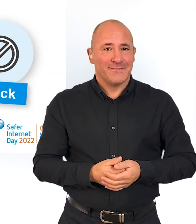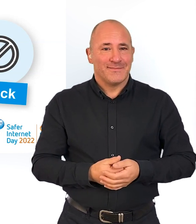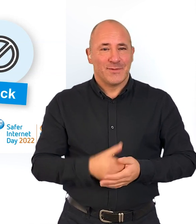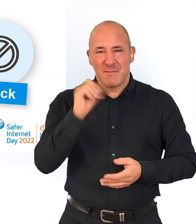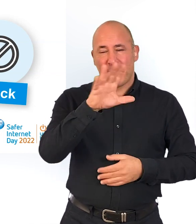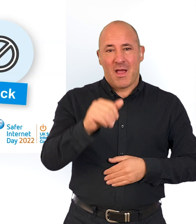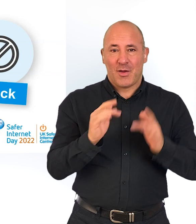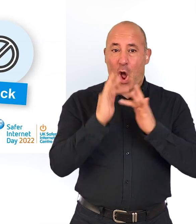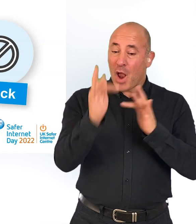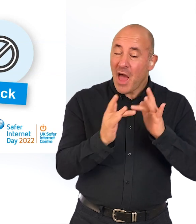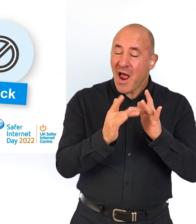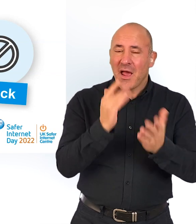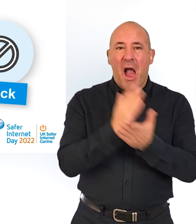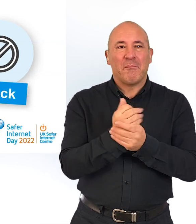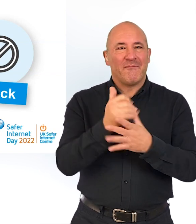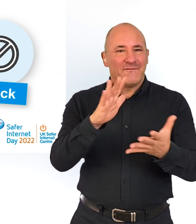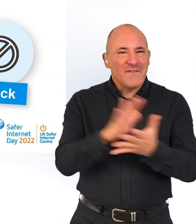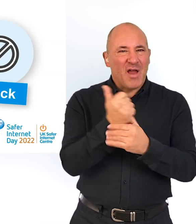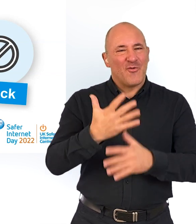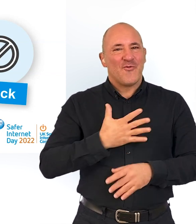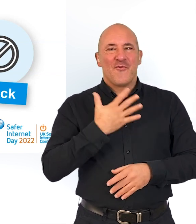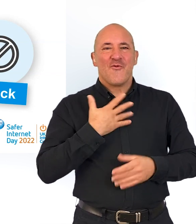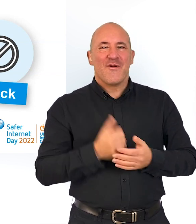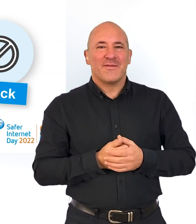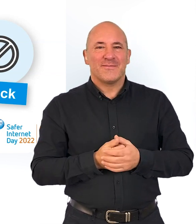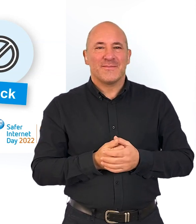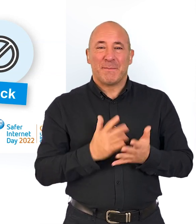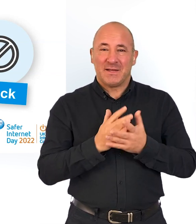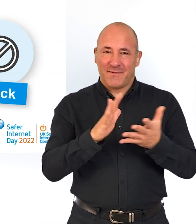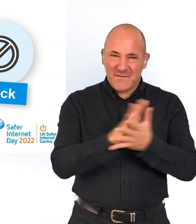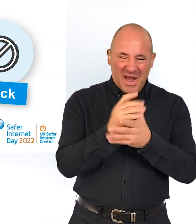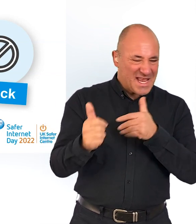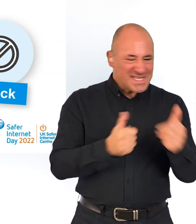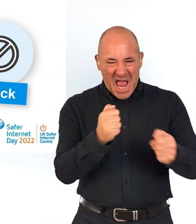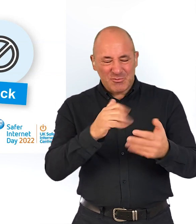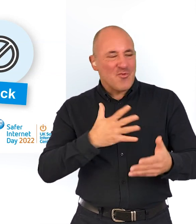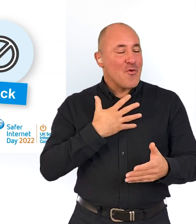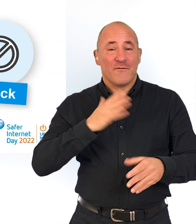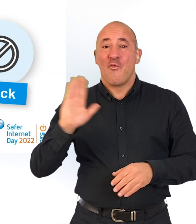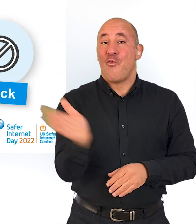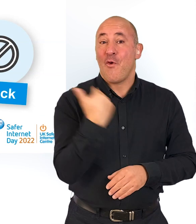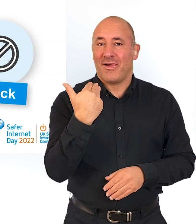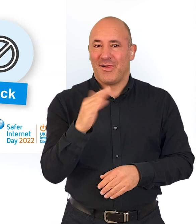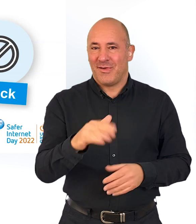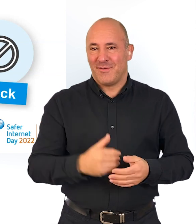Remember, when we are going online for fun and entertainment, it should be fun and games for everyone.